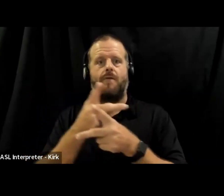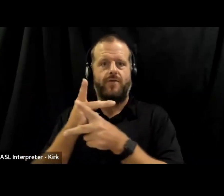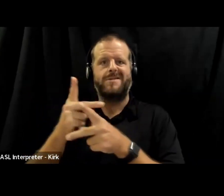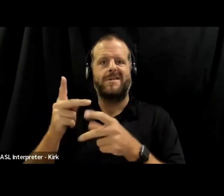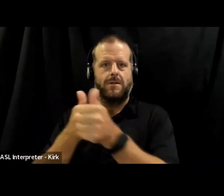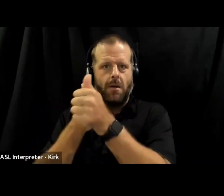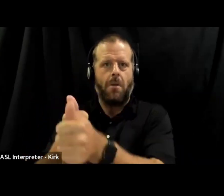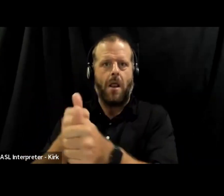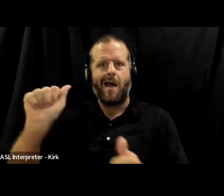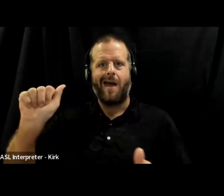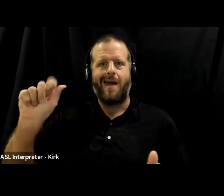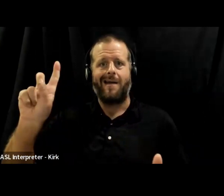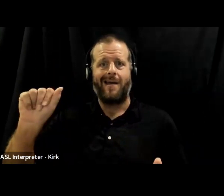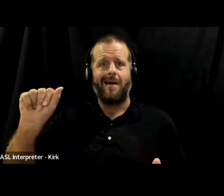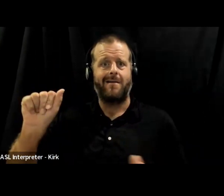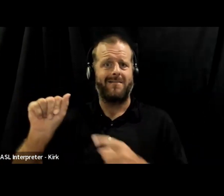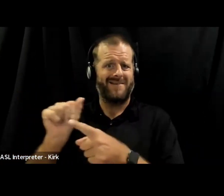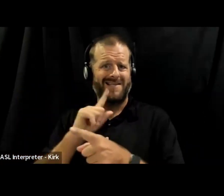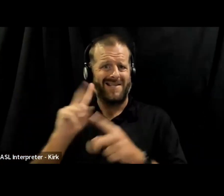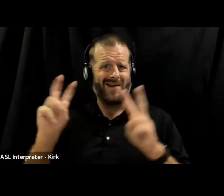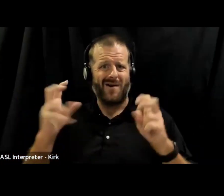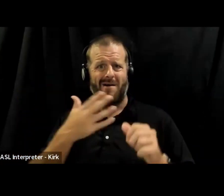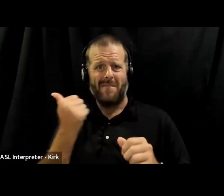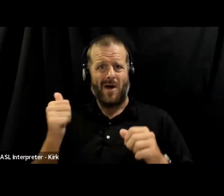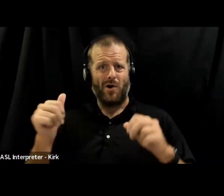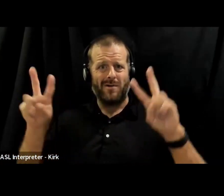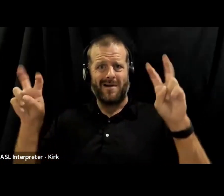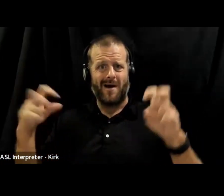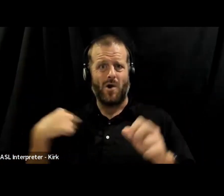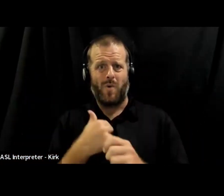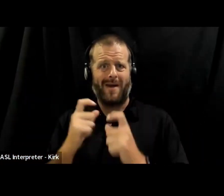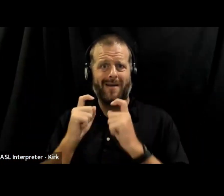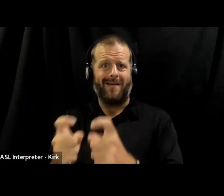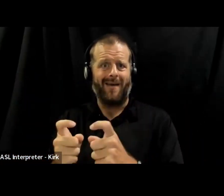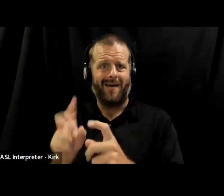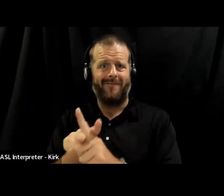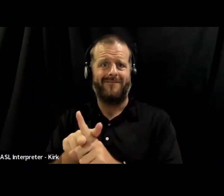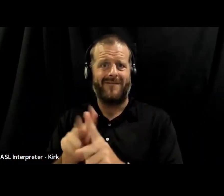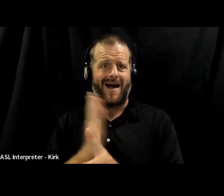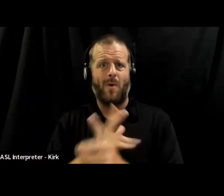Is there a better title we could give our department that would better represent what we